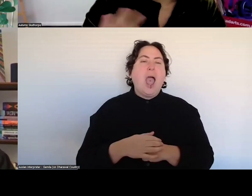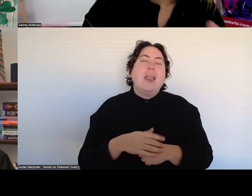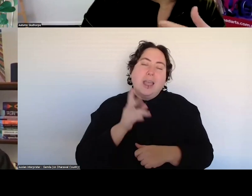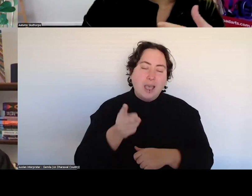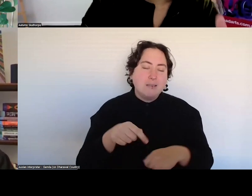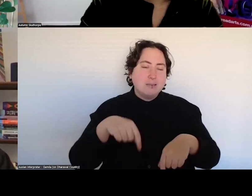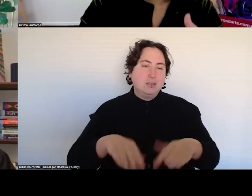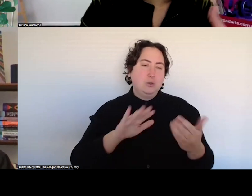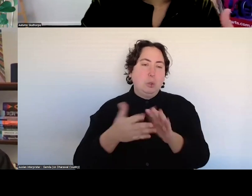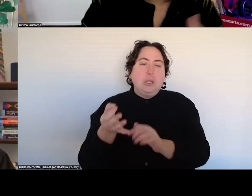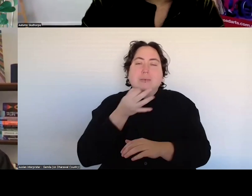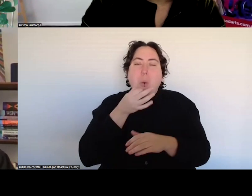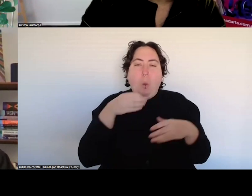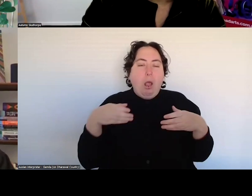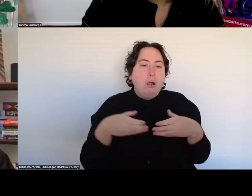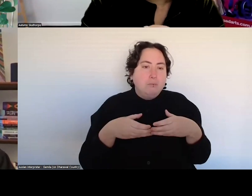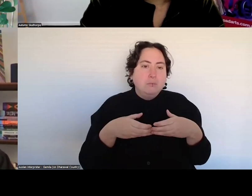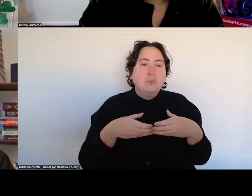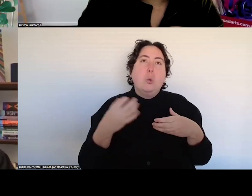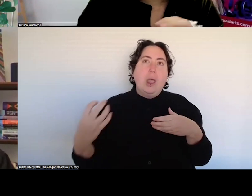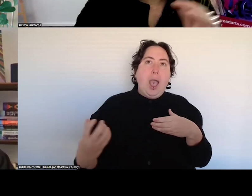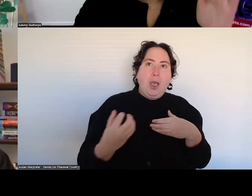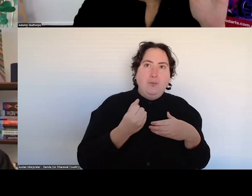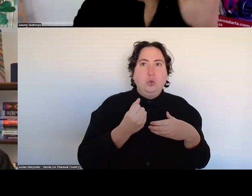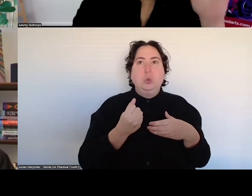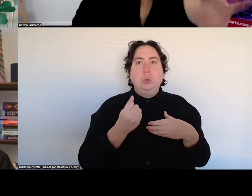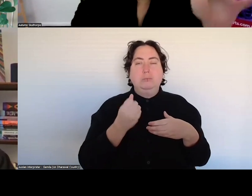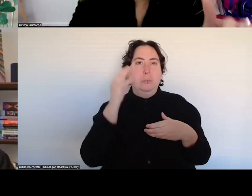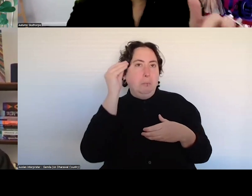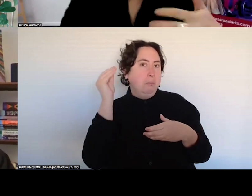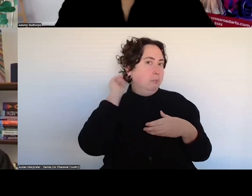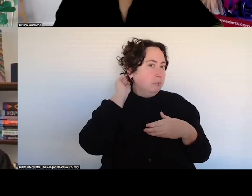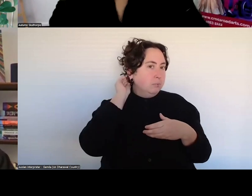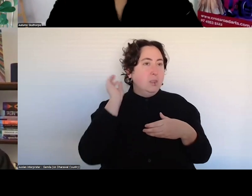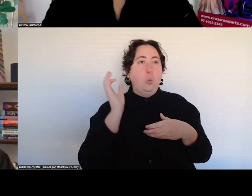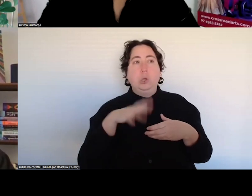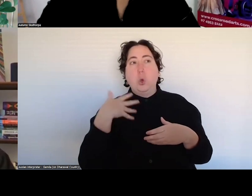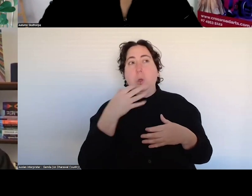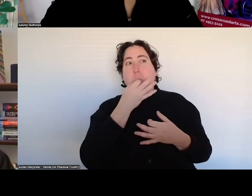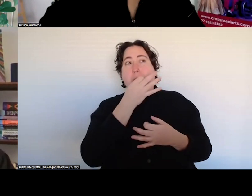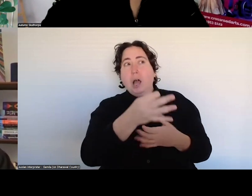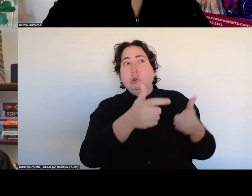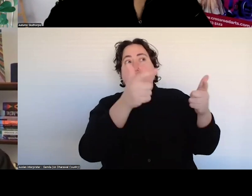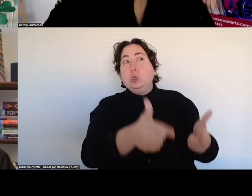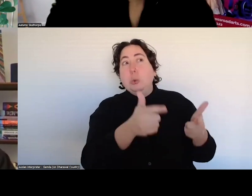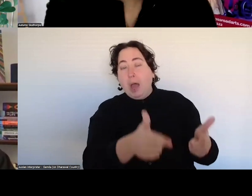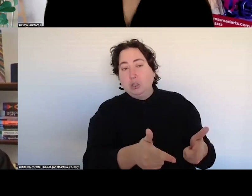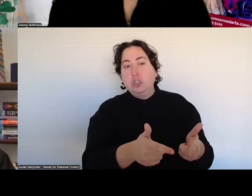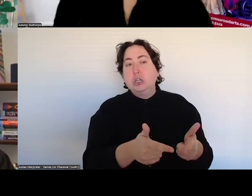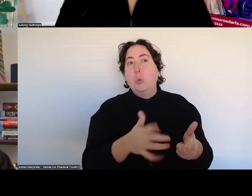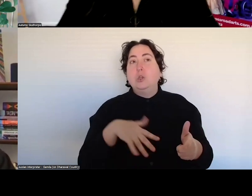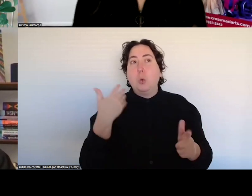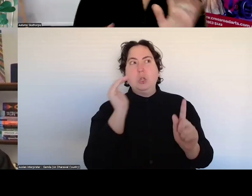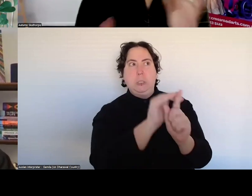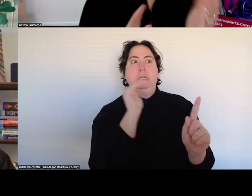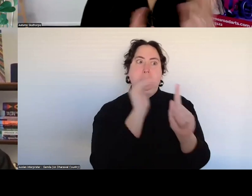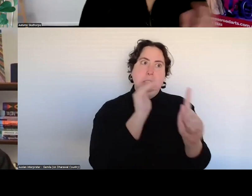have to be mindful of not asking people too much and becoming annoying. For us,